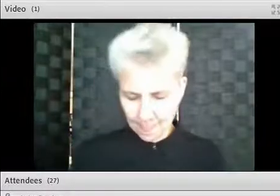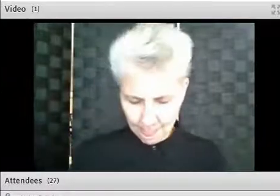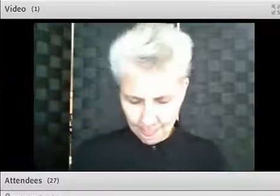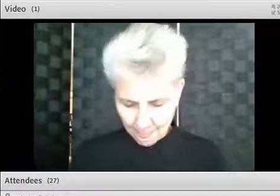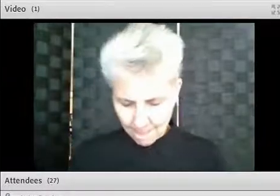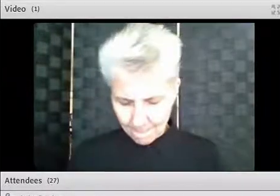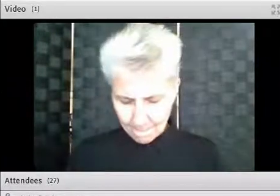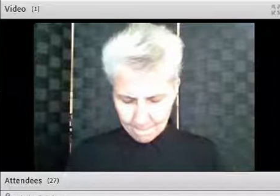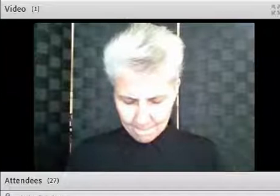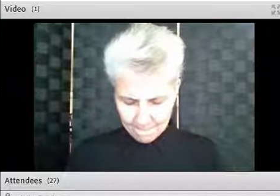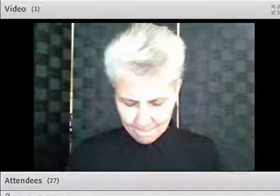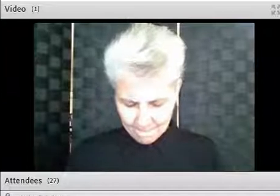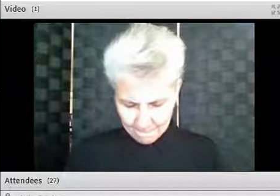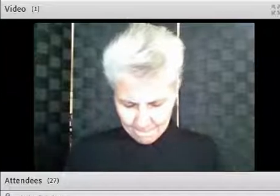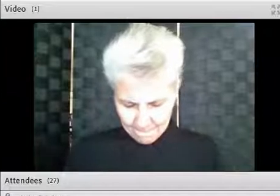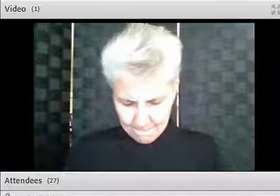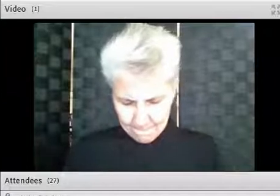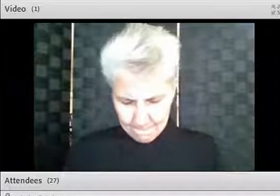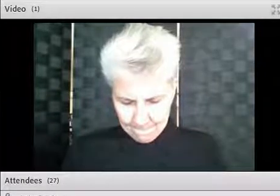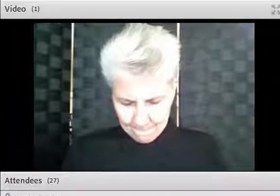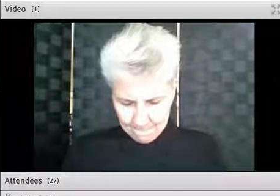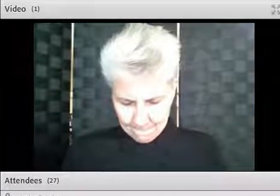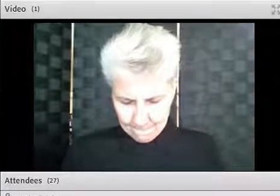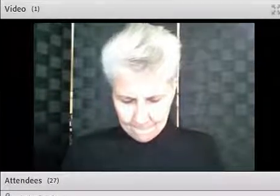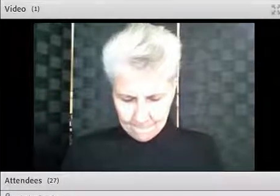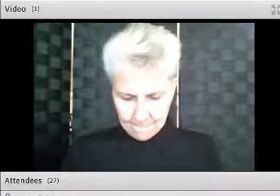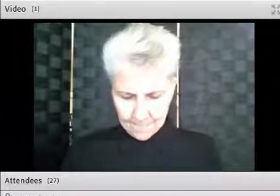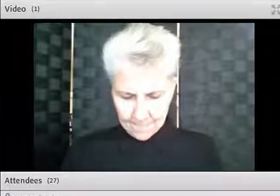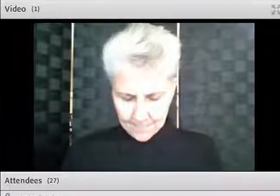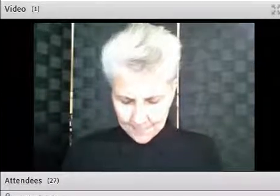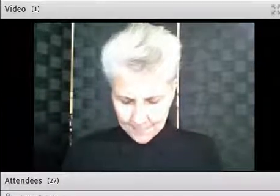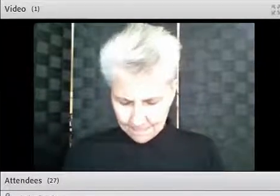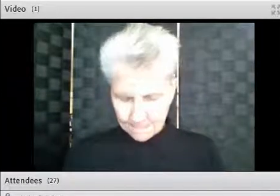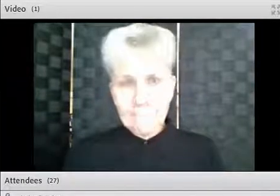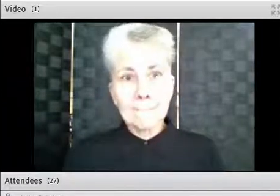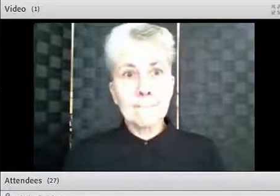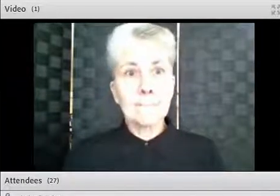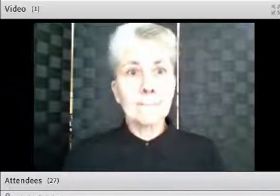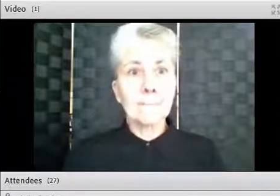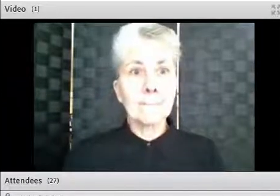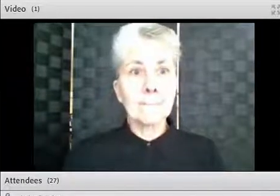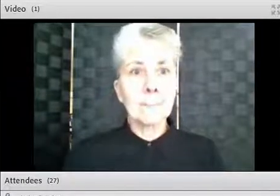there's a bunch of hyperlinks on the screen. There's hyperlinks to -- So you can kind of click on one of these entries,